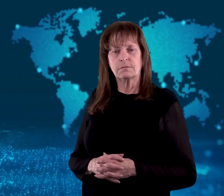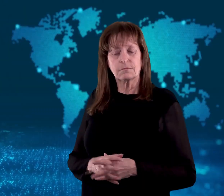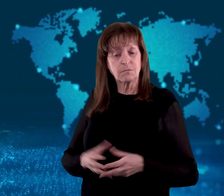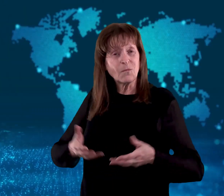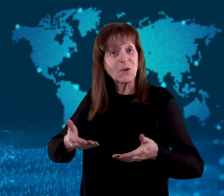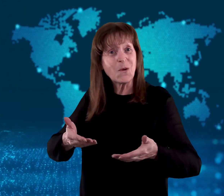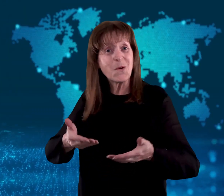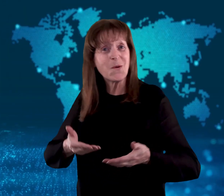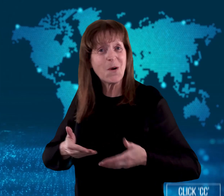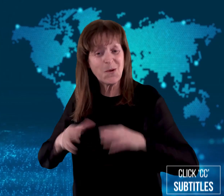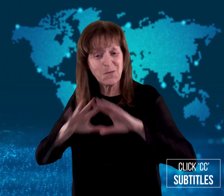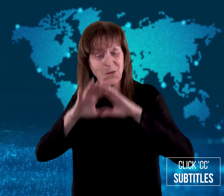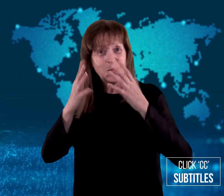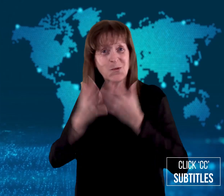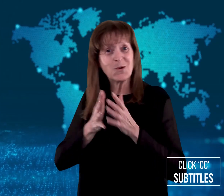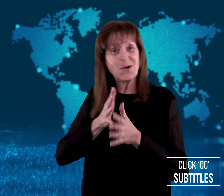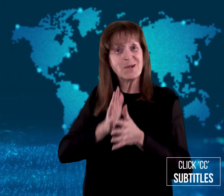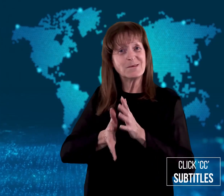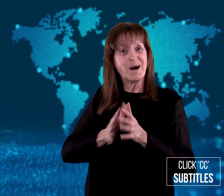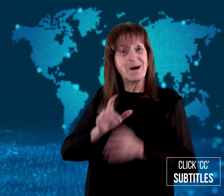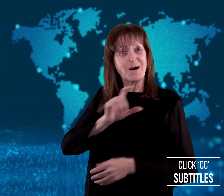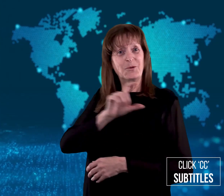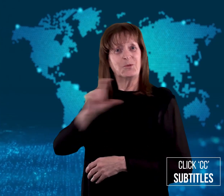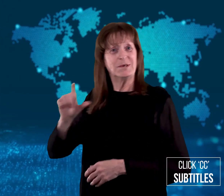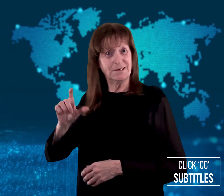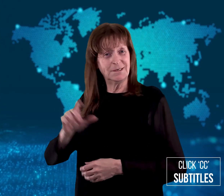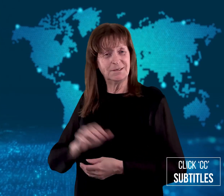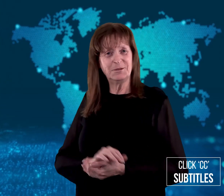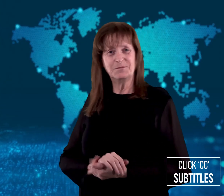Welcome to WorldSign Week!